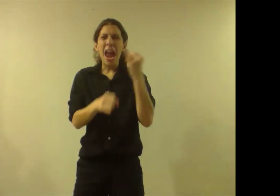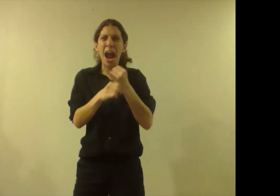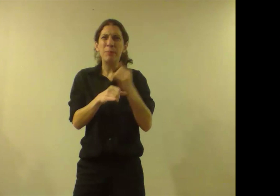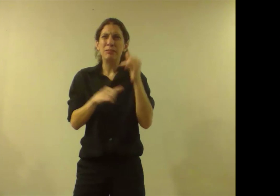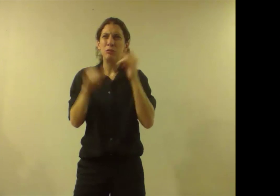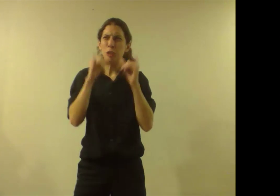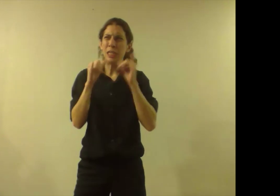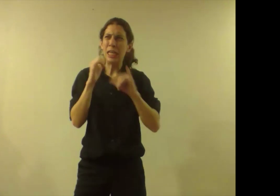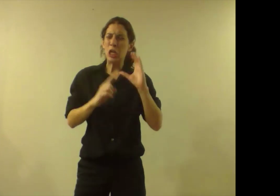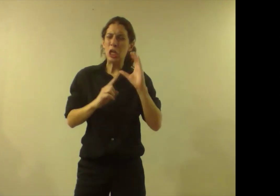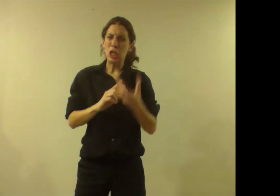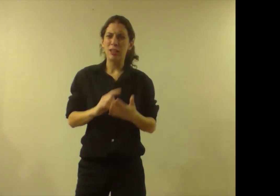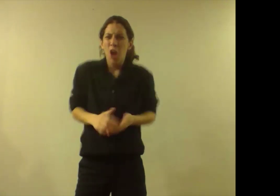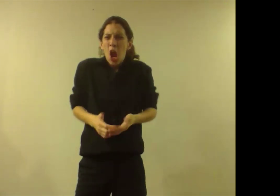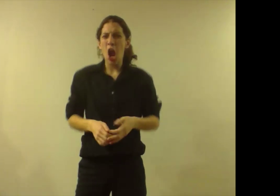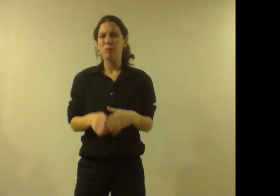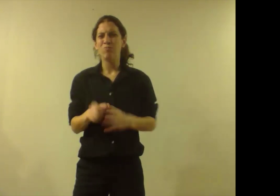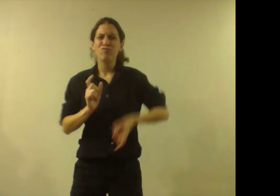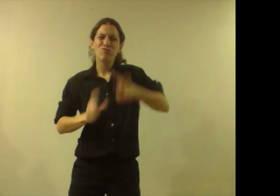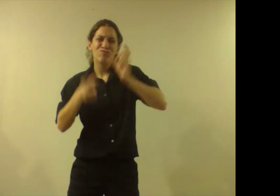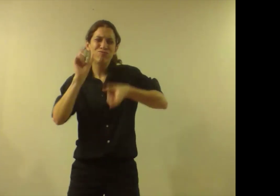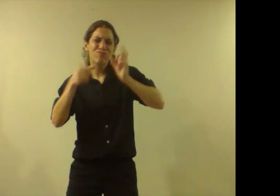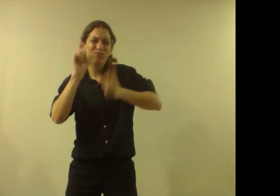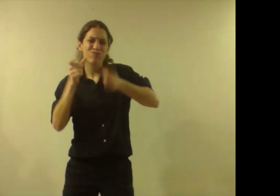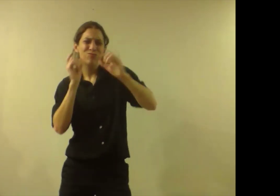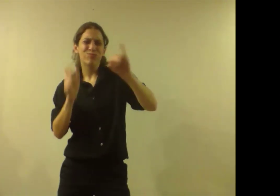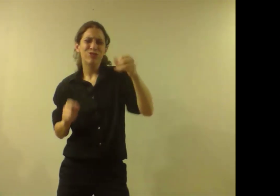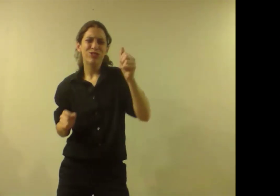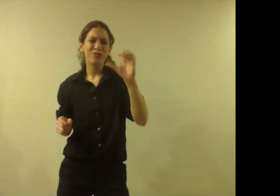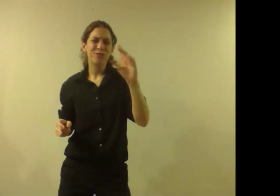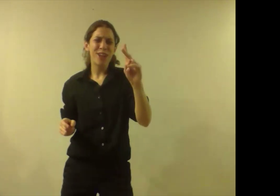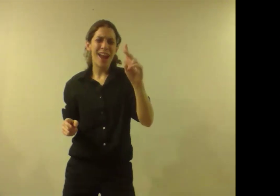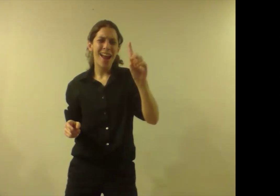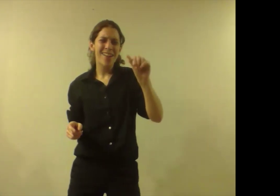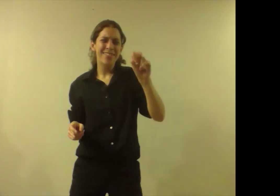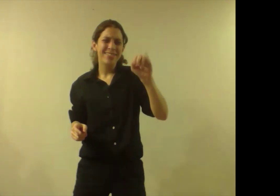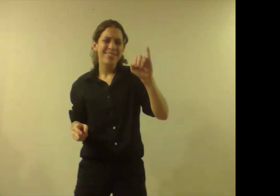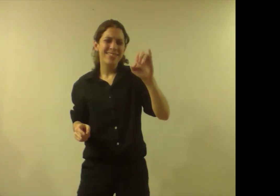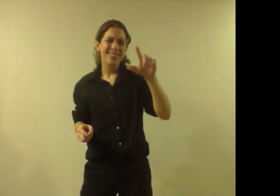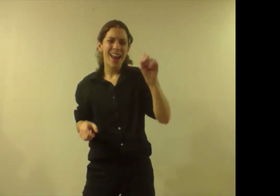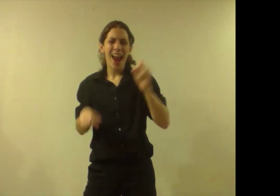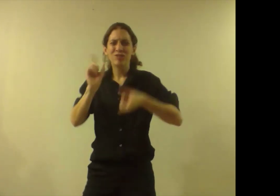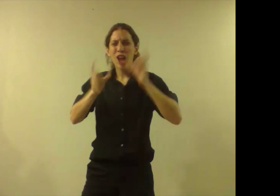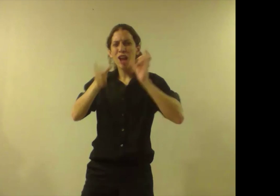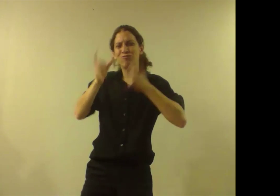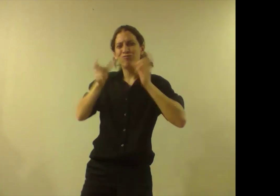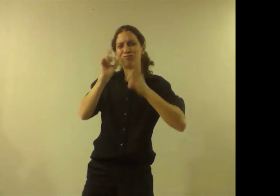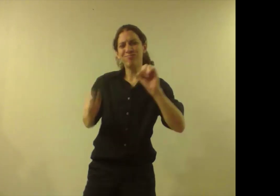Campus drinking culture. Down with Jack Daniels.